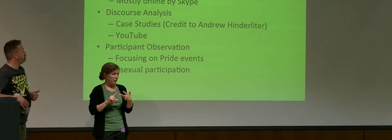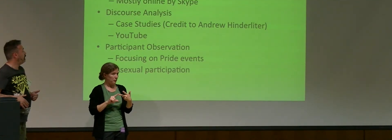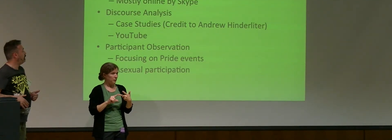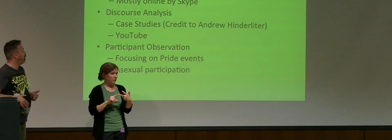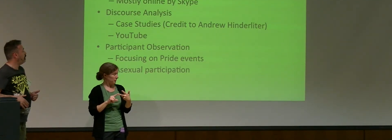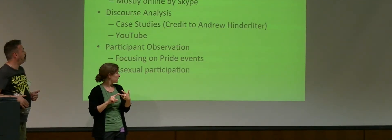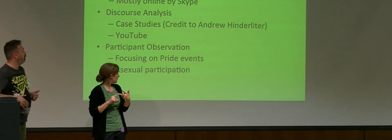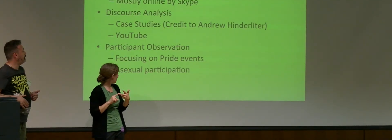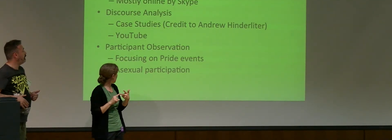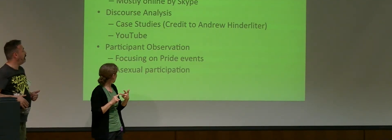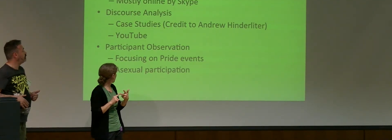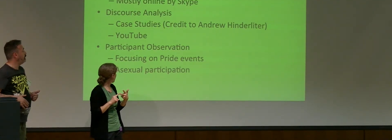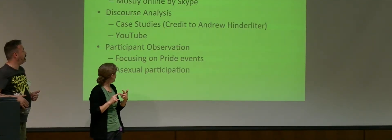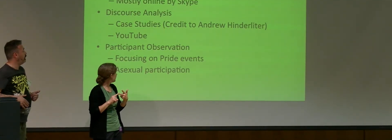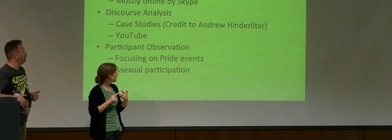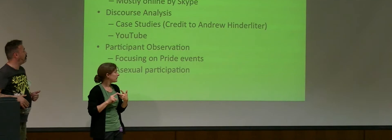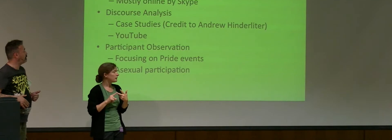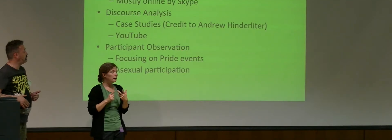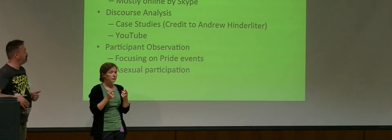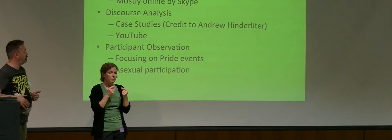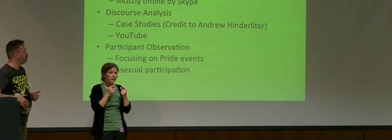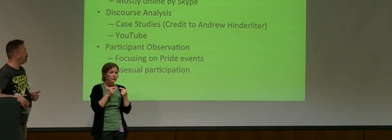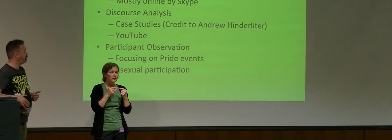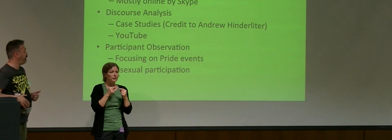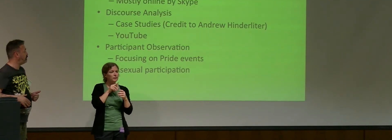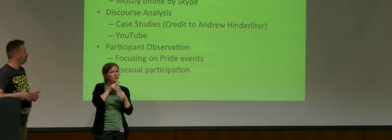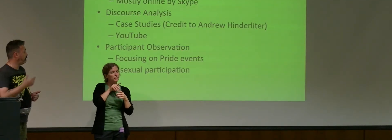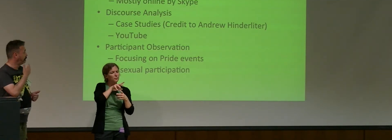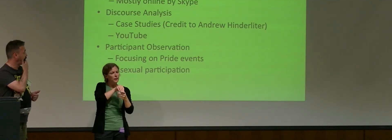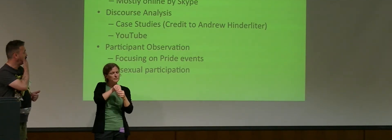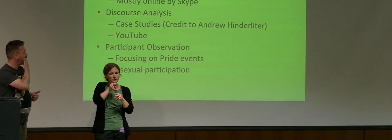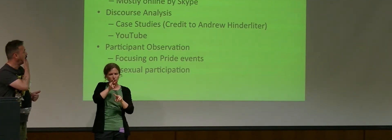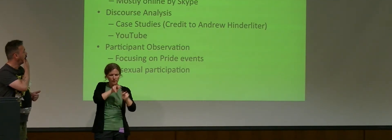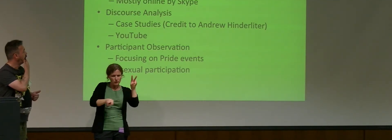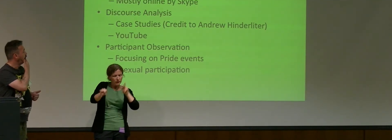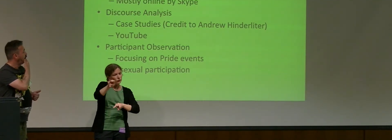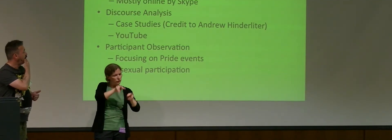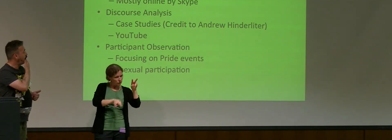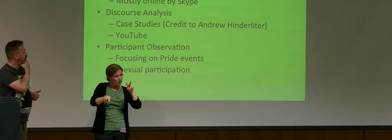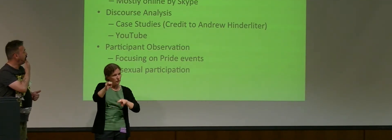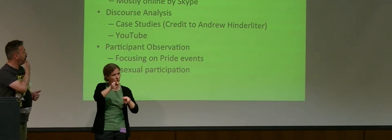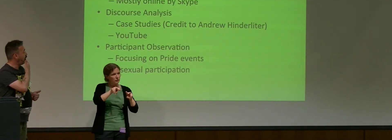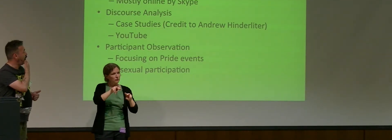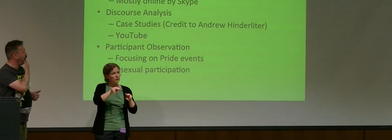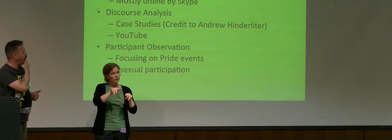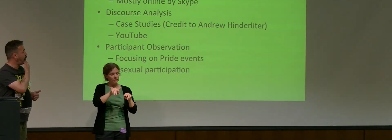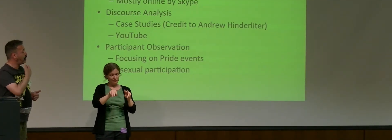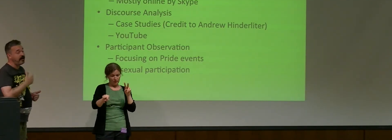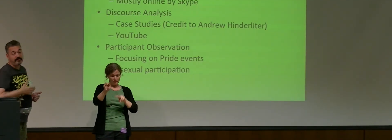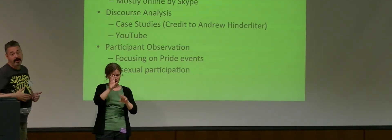is that I’ve been engaging in participant observation, focusing on pride events.